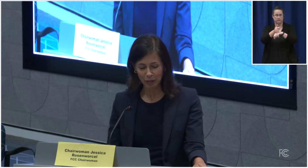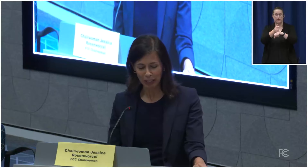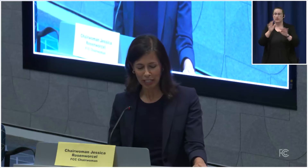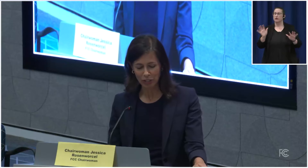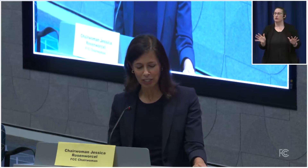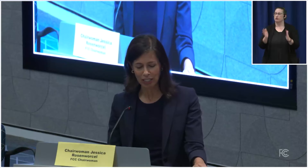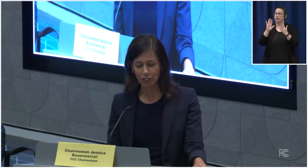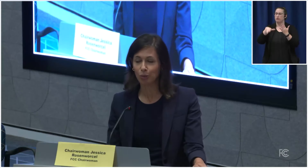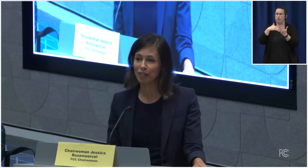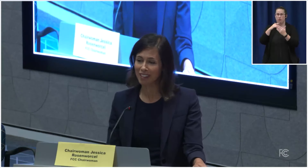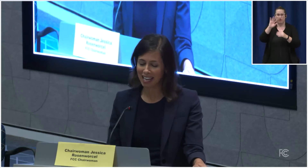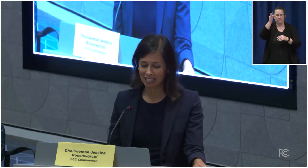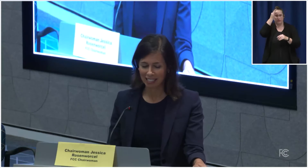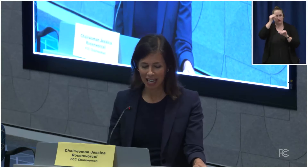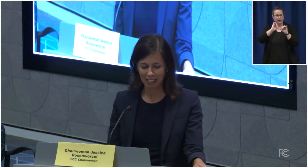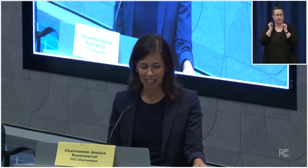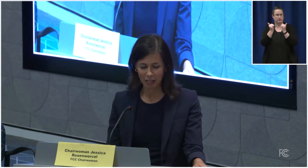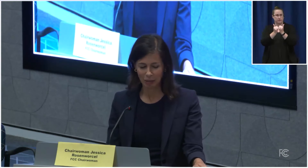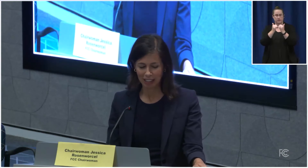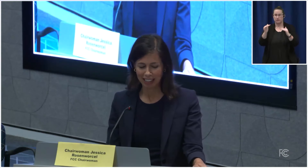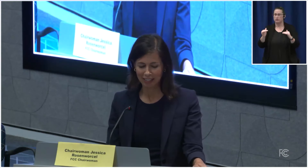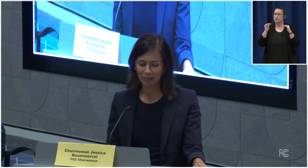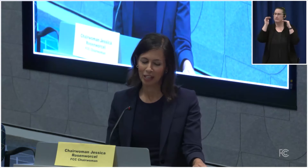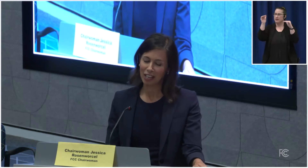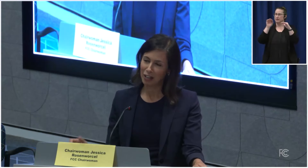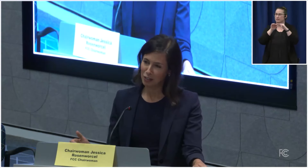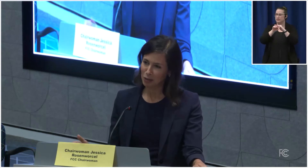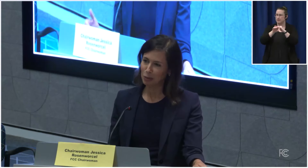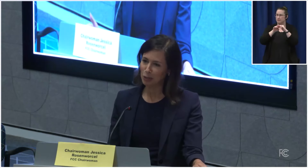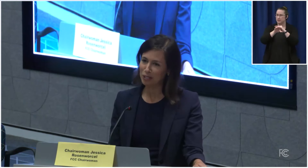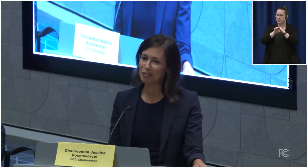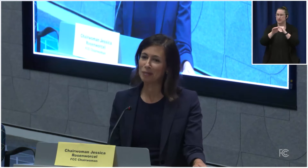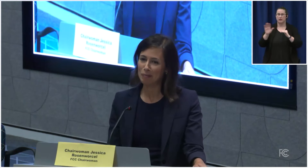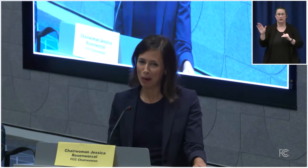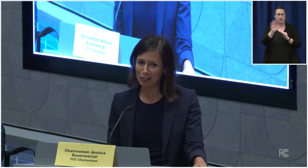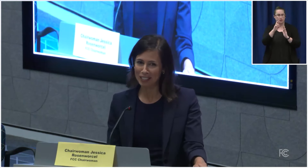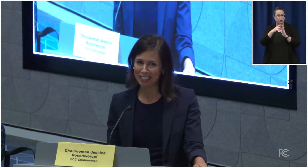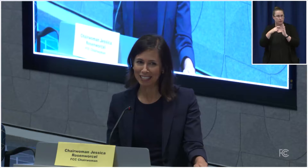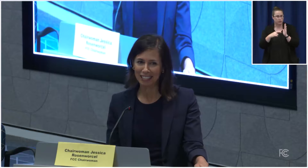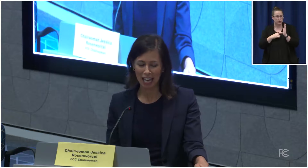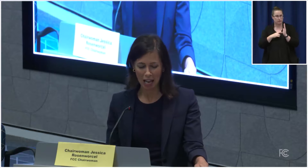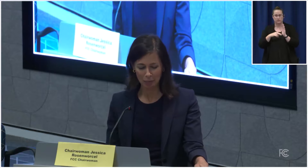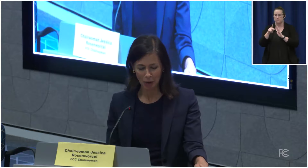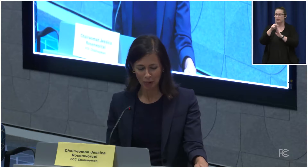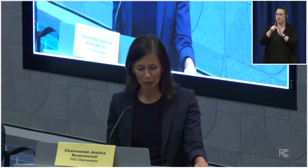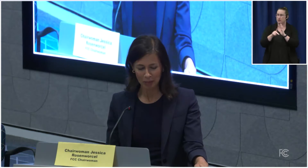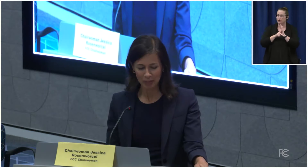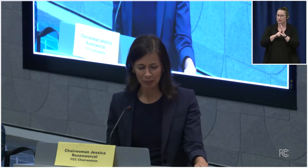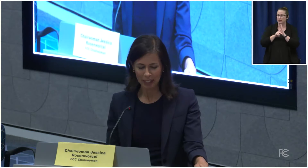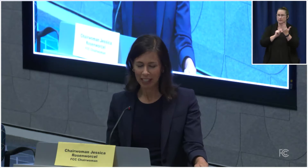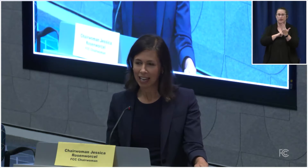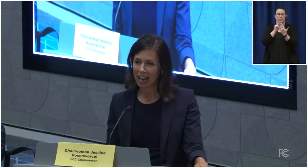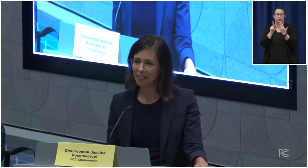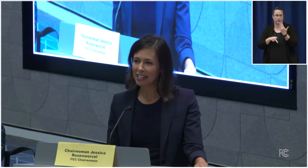CHAIRWOMAN IS ADVANCING ACCESSIBILITY IN ALL OF OUR